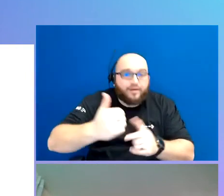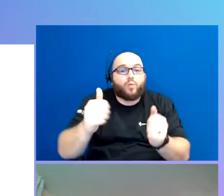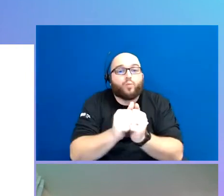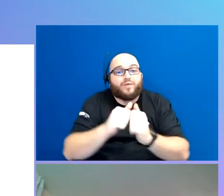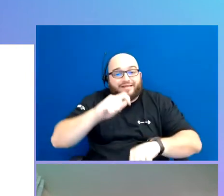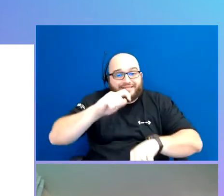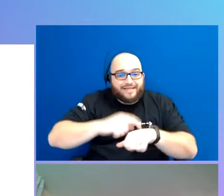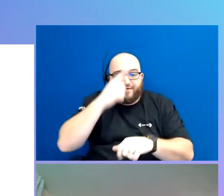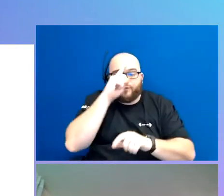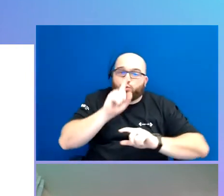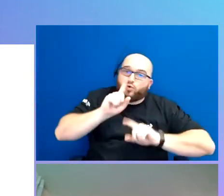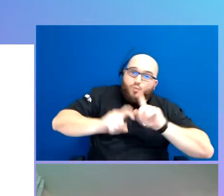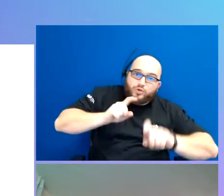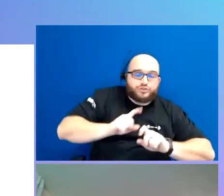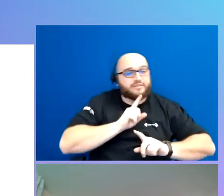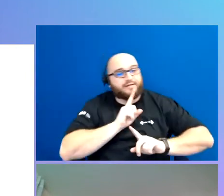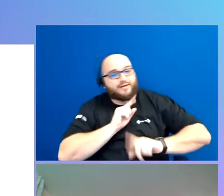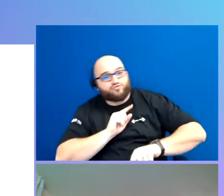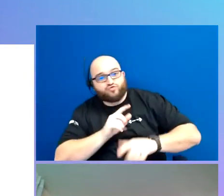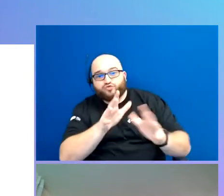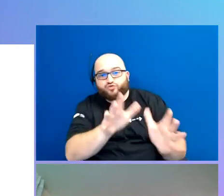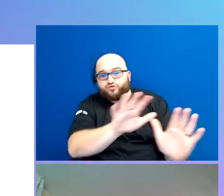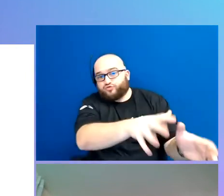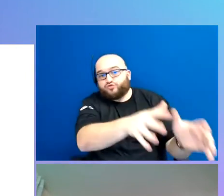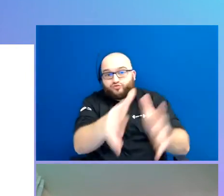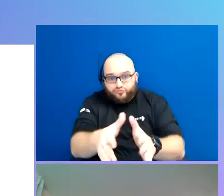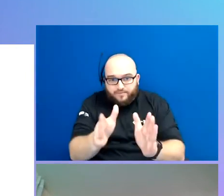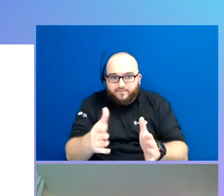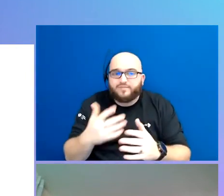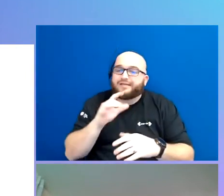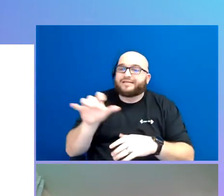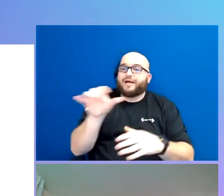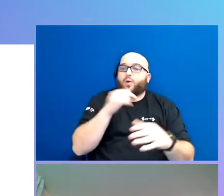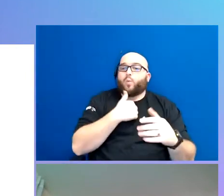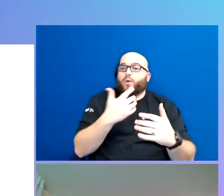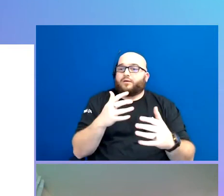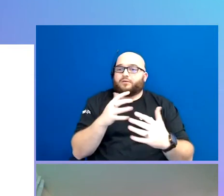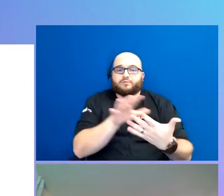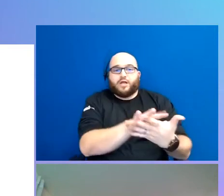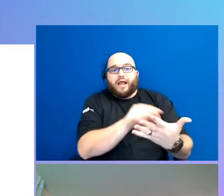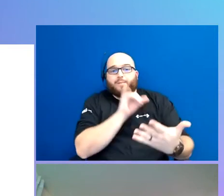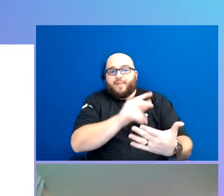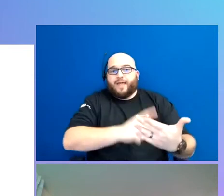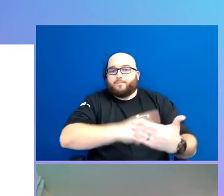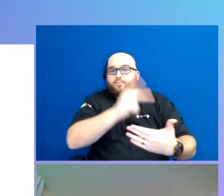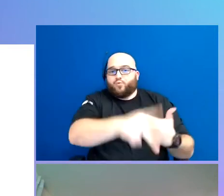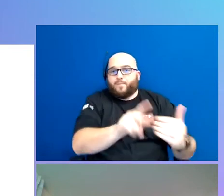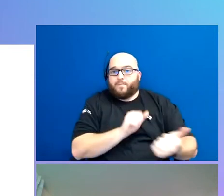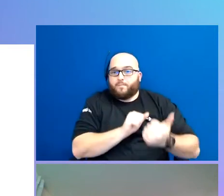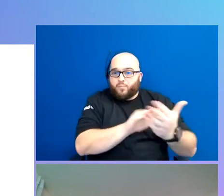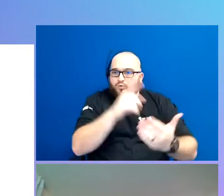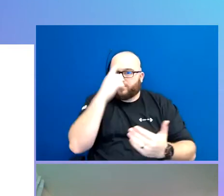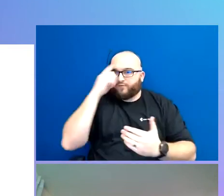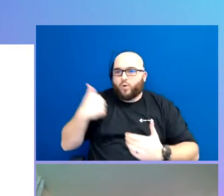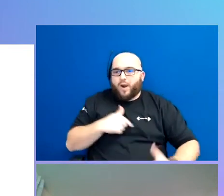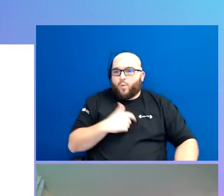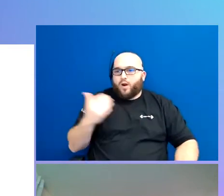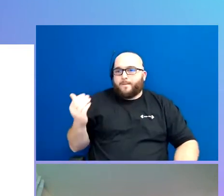Similarly then a similar approach we adopted for mobile,